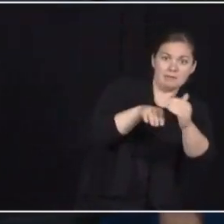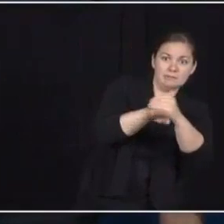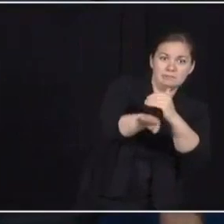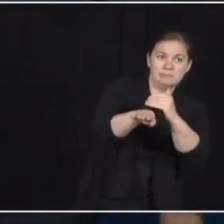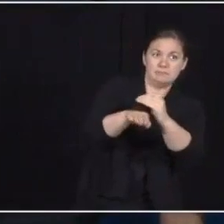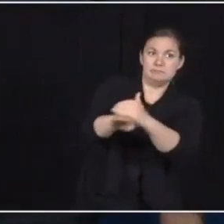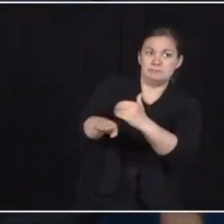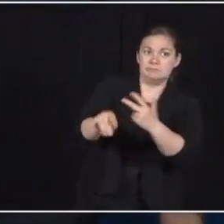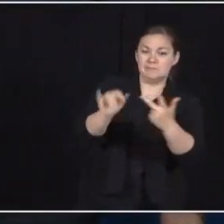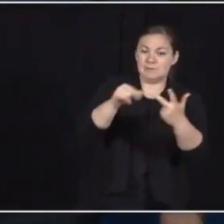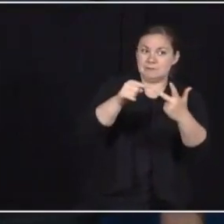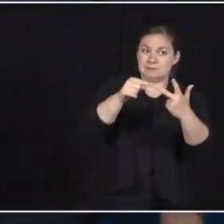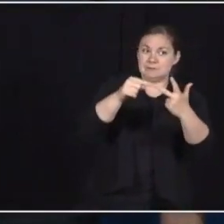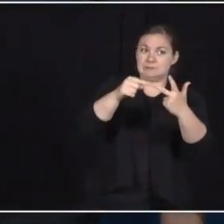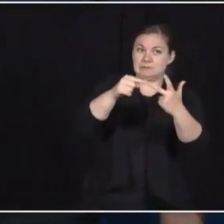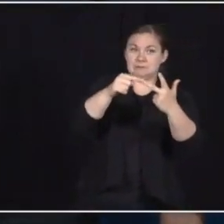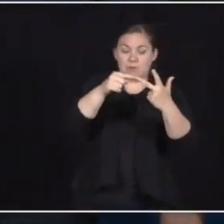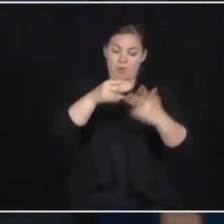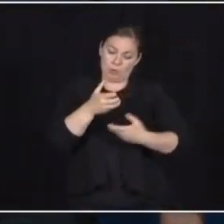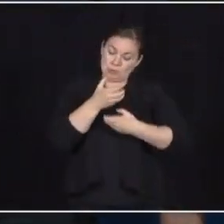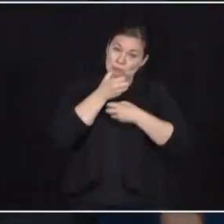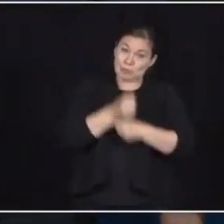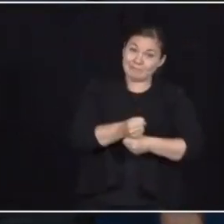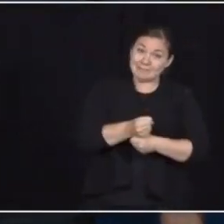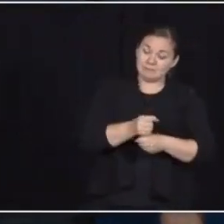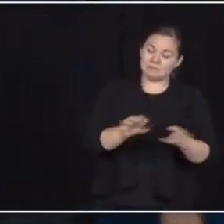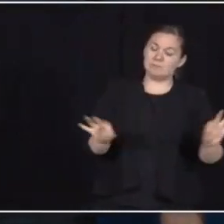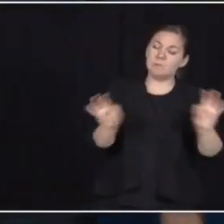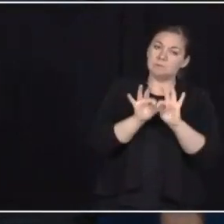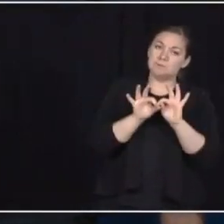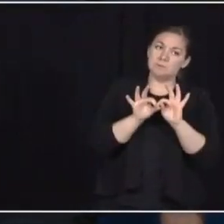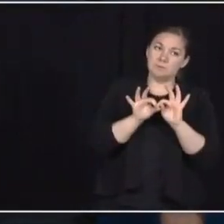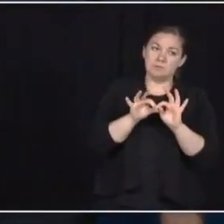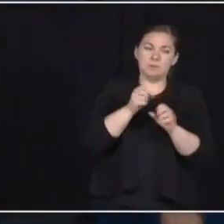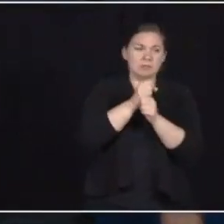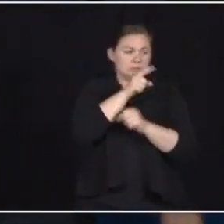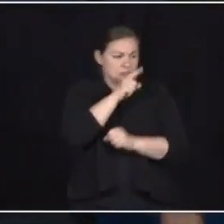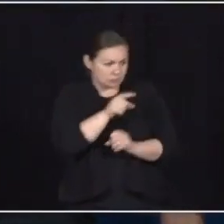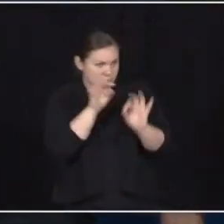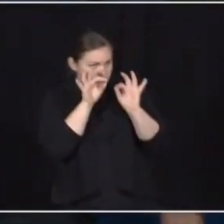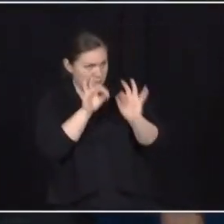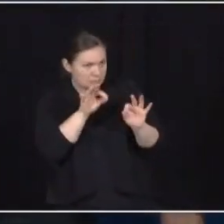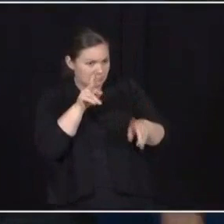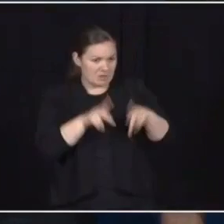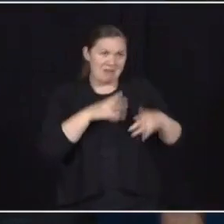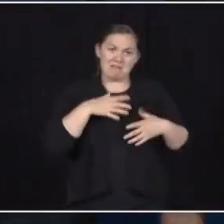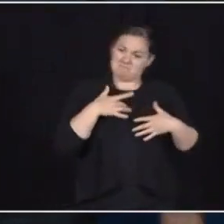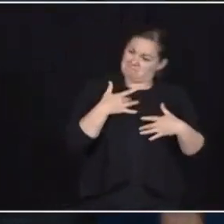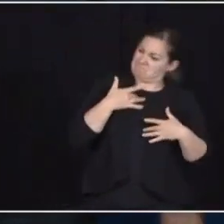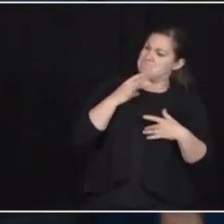economy is dealing with what I refer to as a triple threat. First bedevil the public health crisis. We still are.